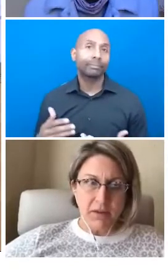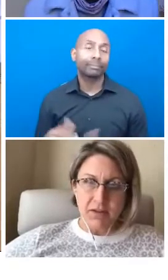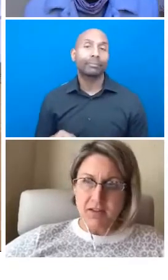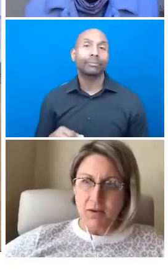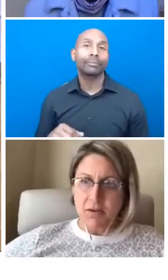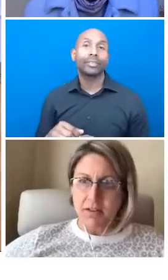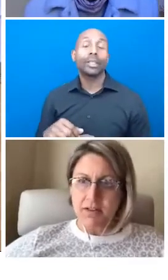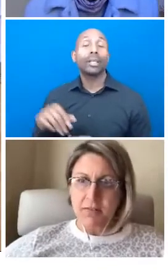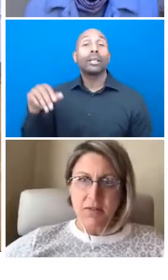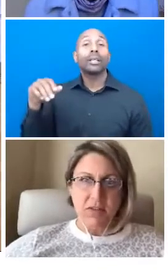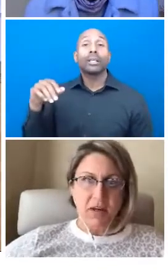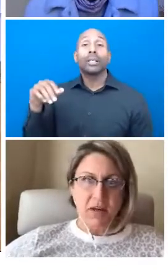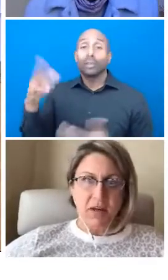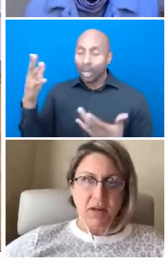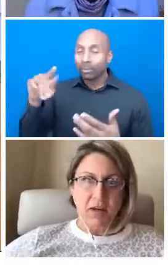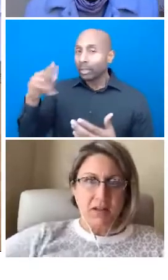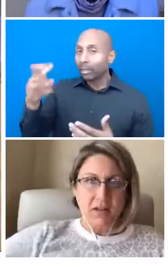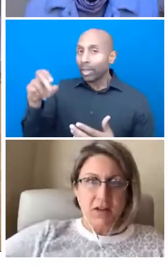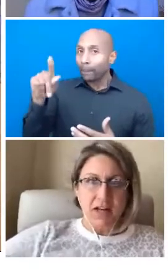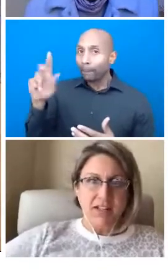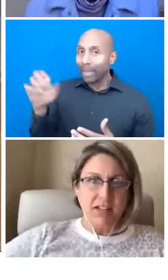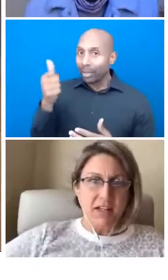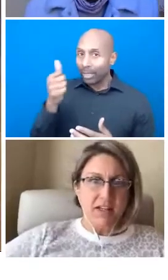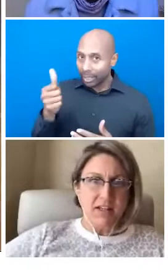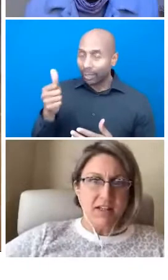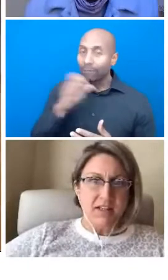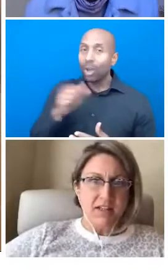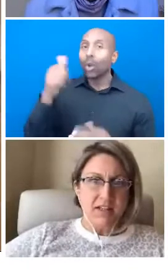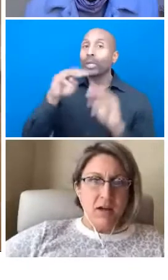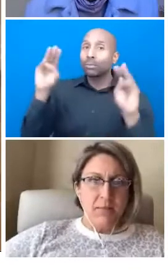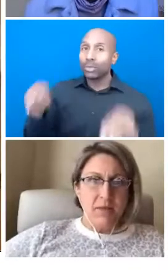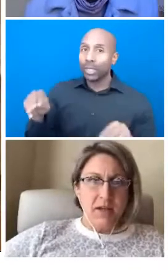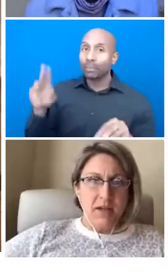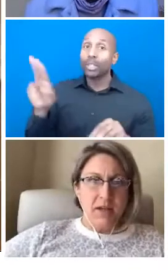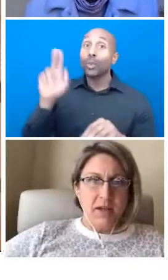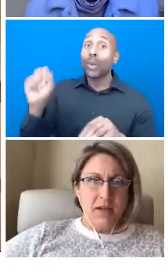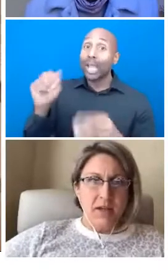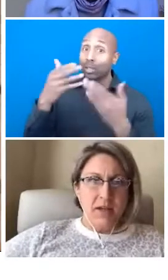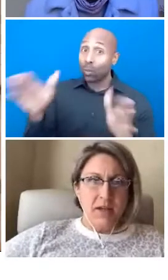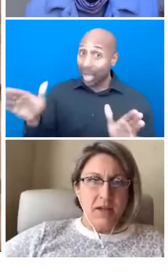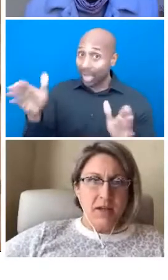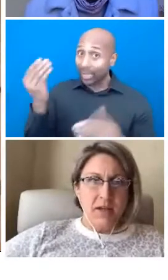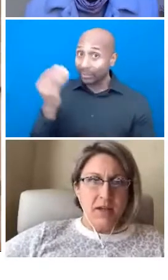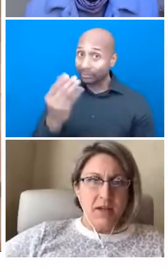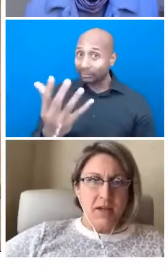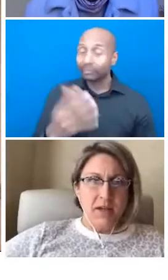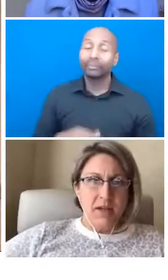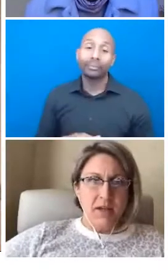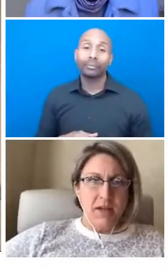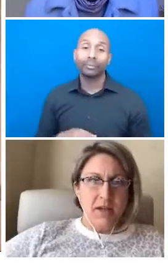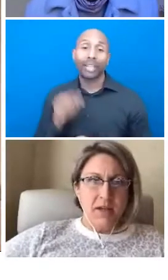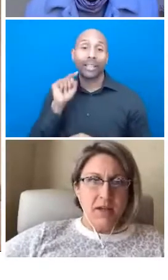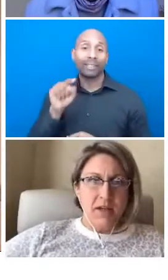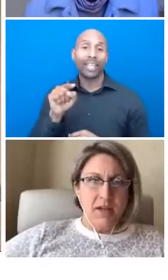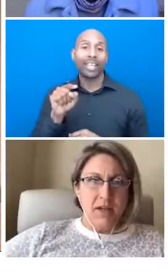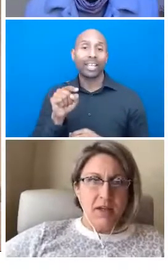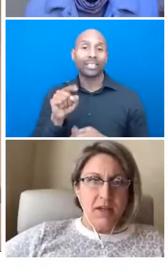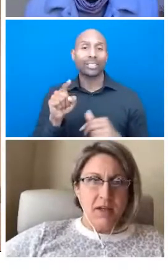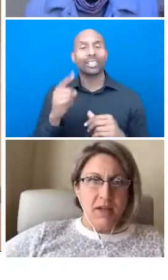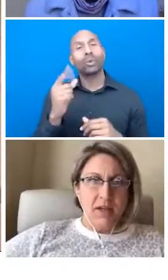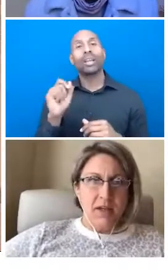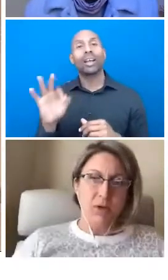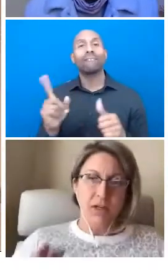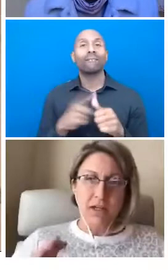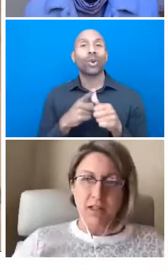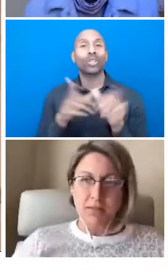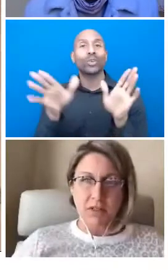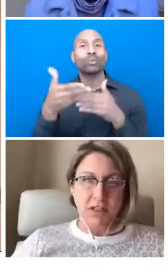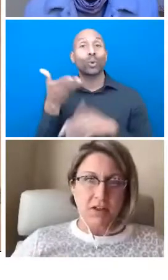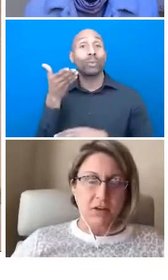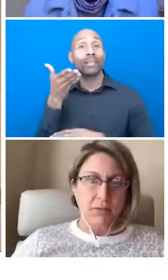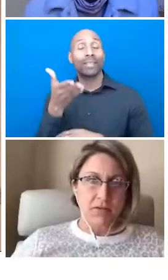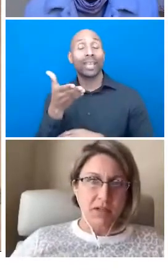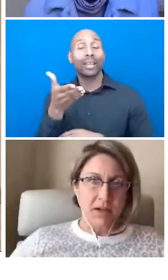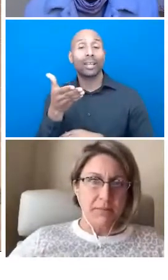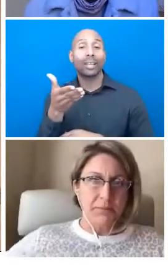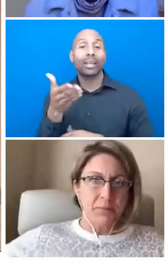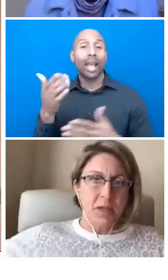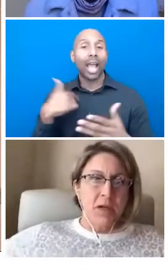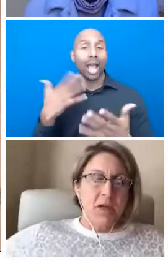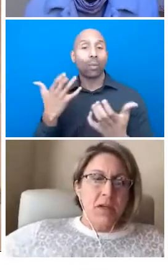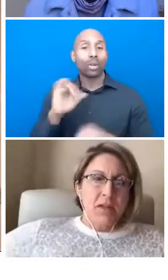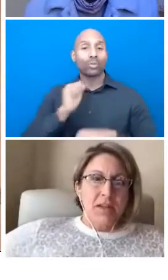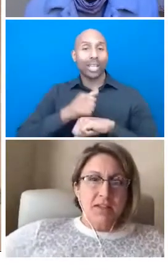It's the oldest room, and I felt it was important to have this work in this museum.